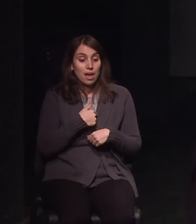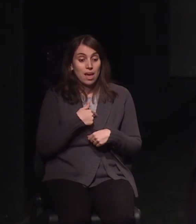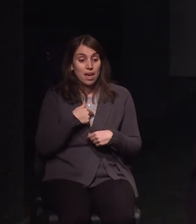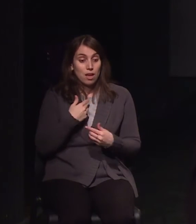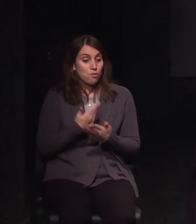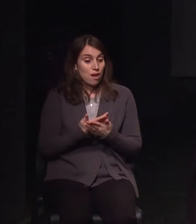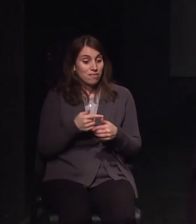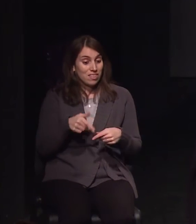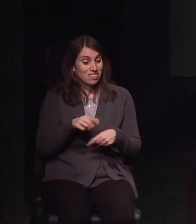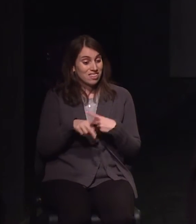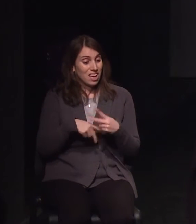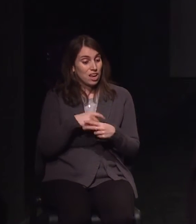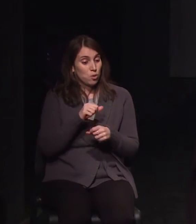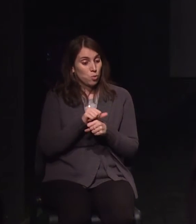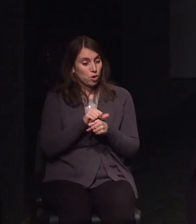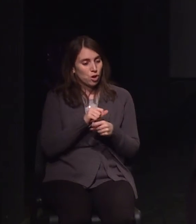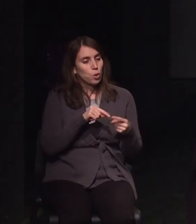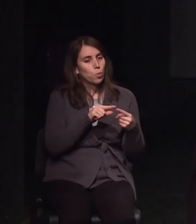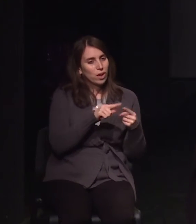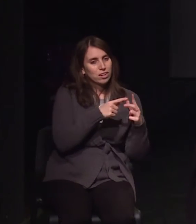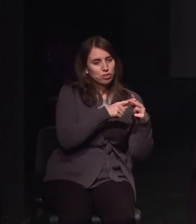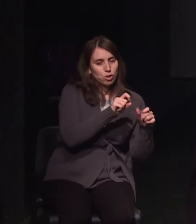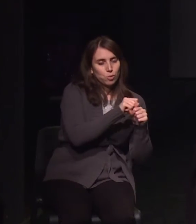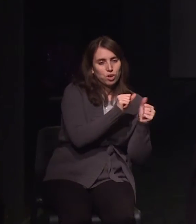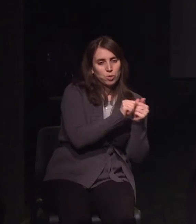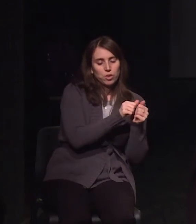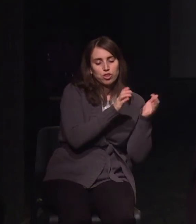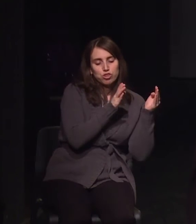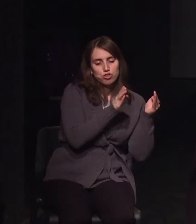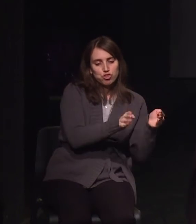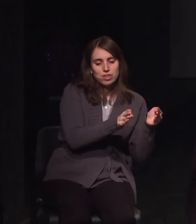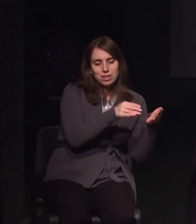And I would see that these dialects were happening locally, obviously.